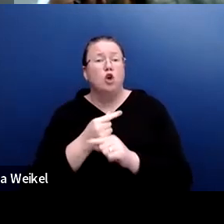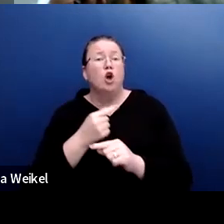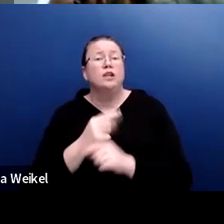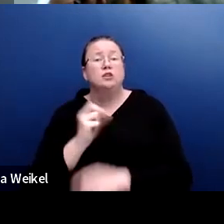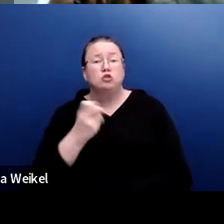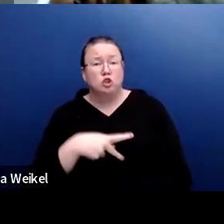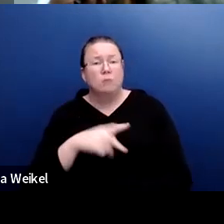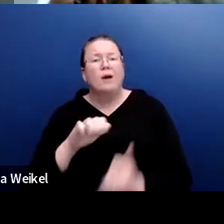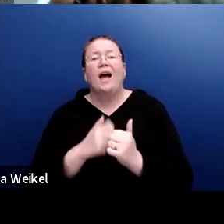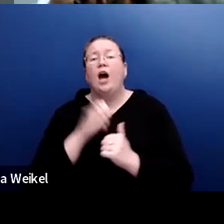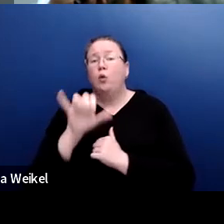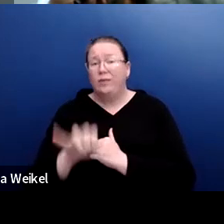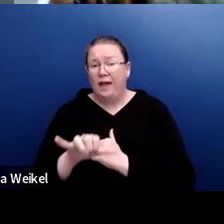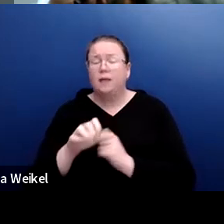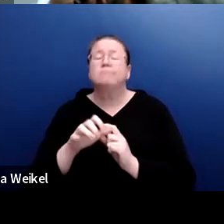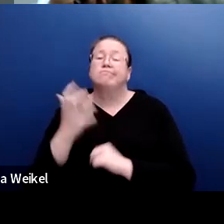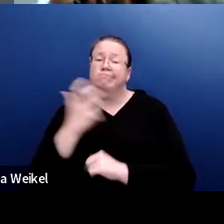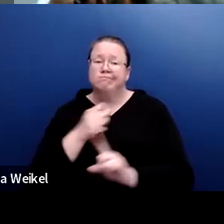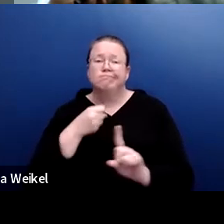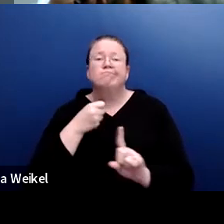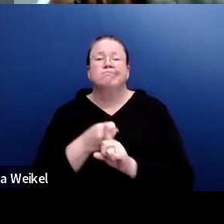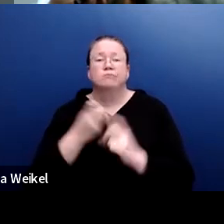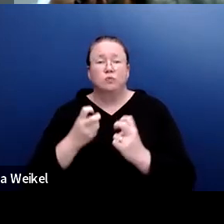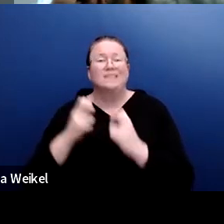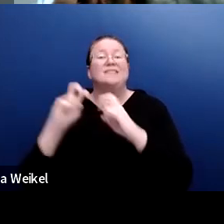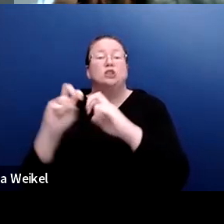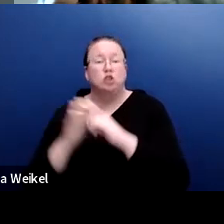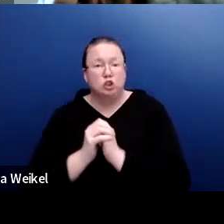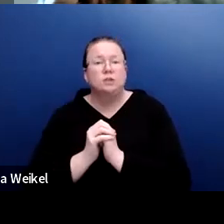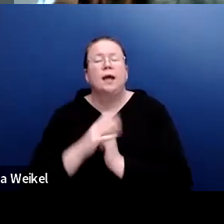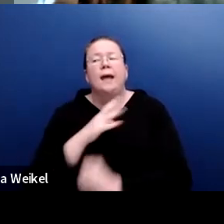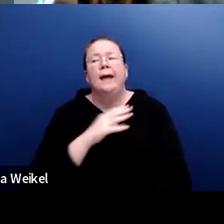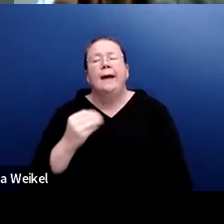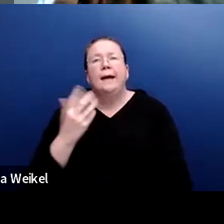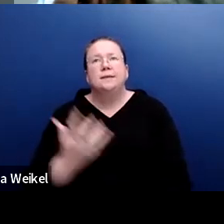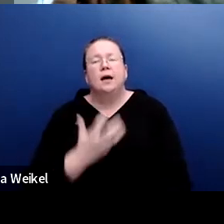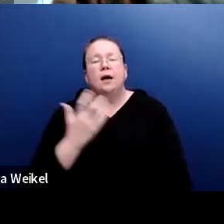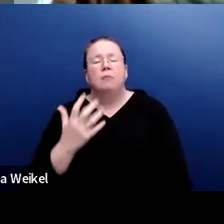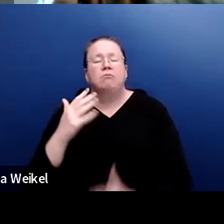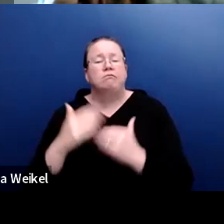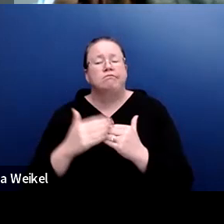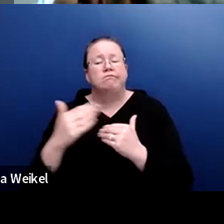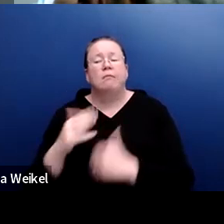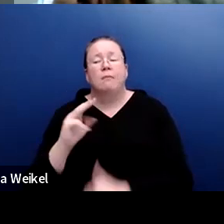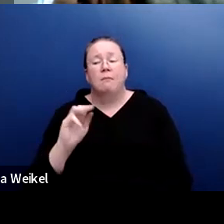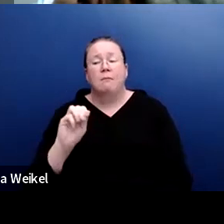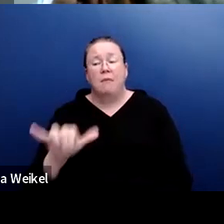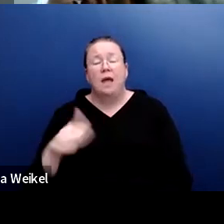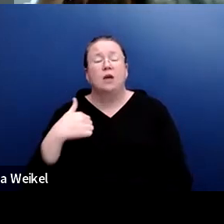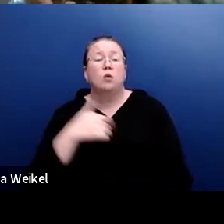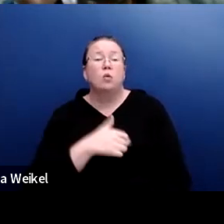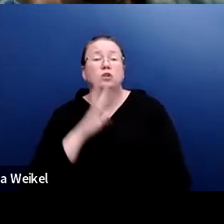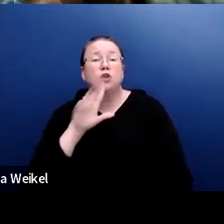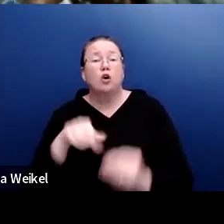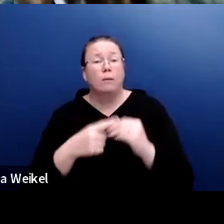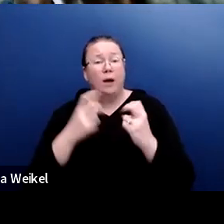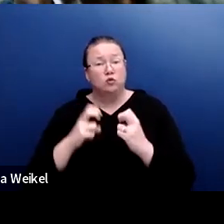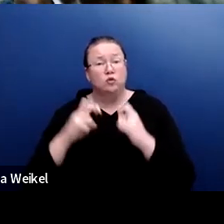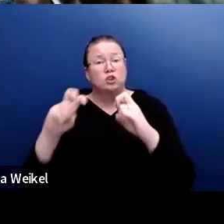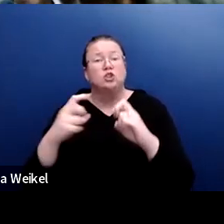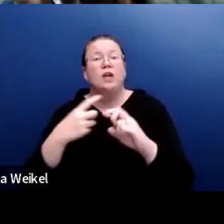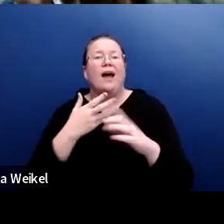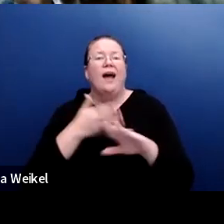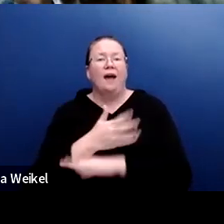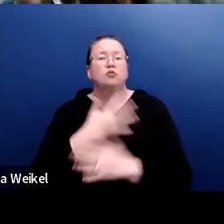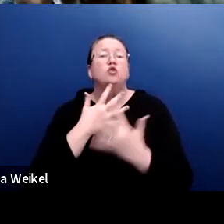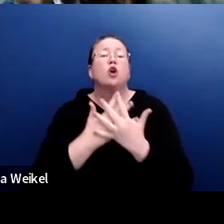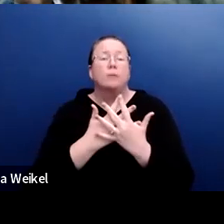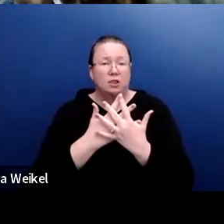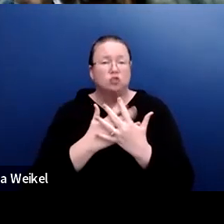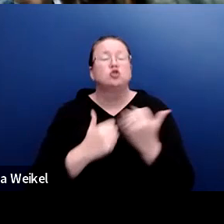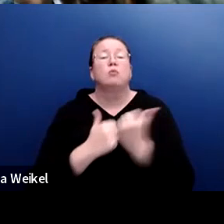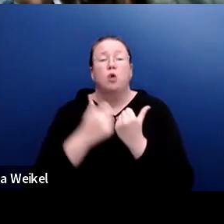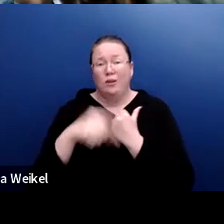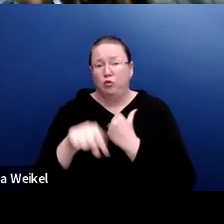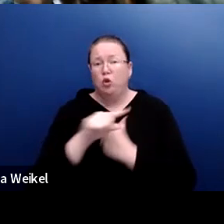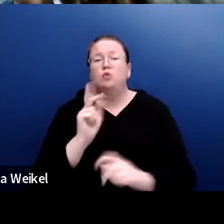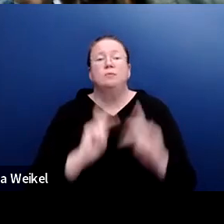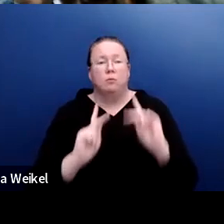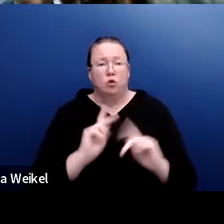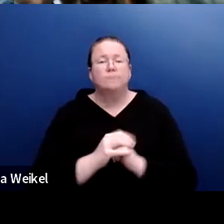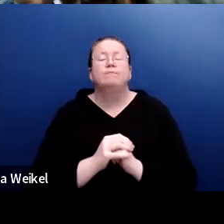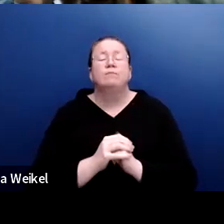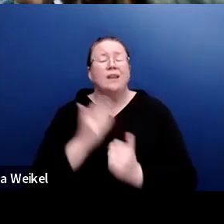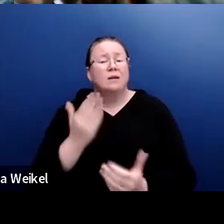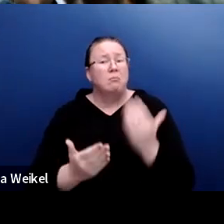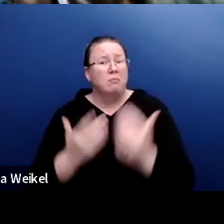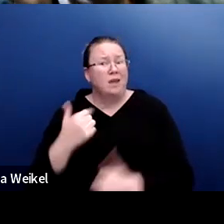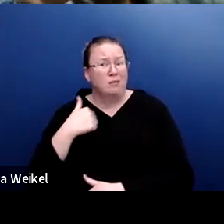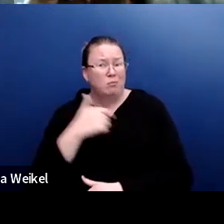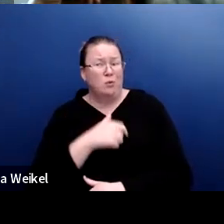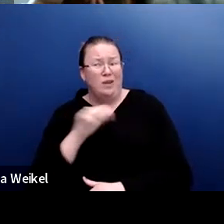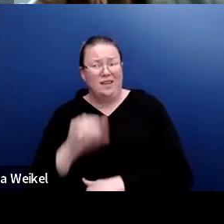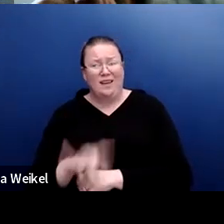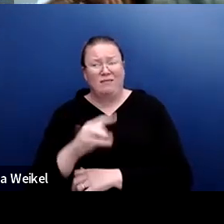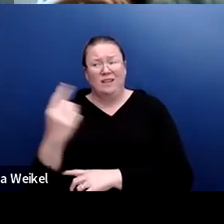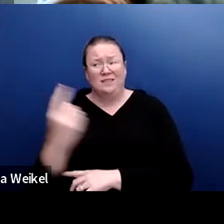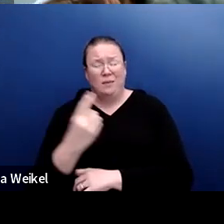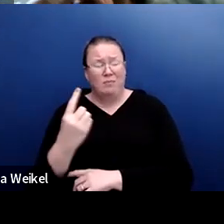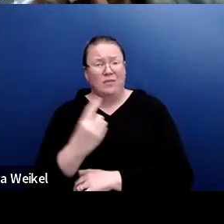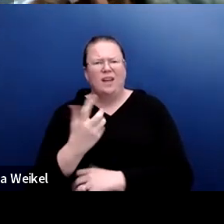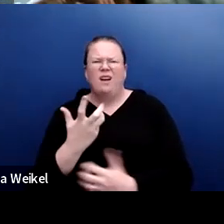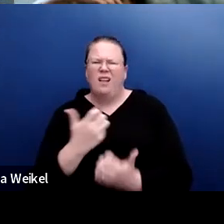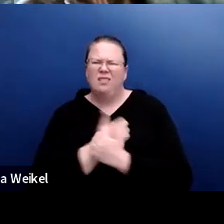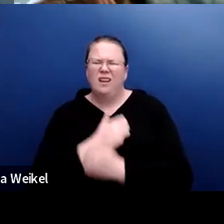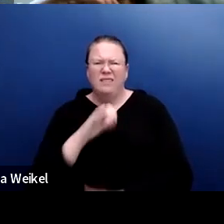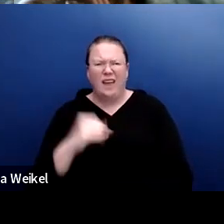and make sure I didn't miss anything. I did want to say there was some agreement with this idea of working towards advocating for felons to be able to be direct service providers. I will give a little shout out that we will be -- during this transition series,